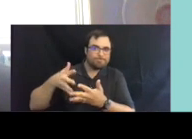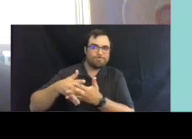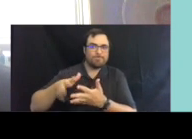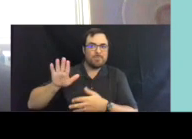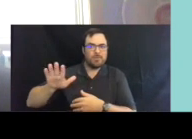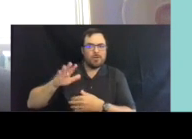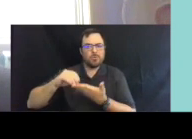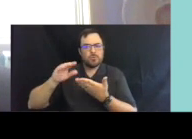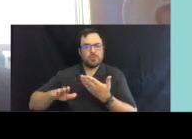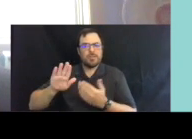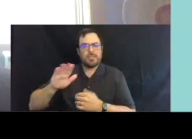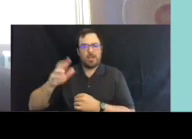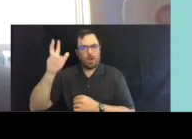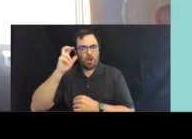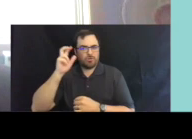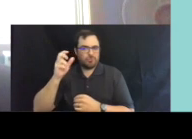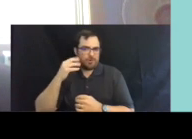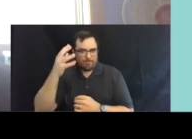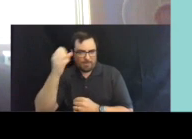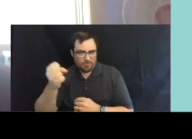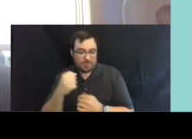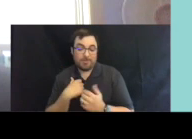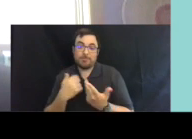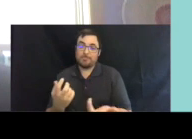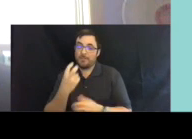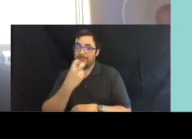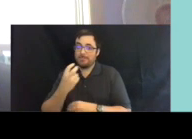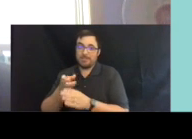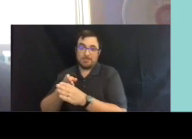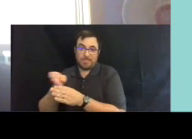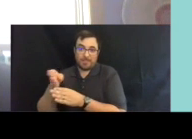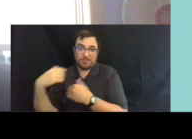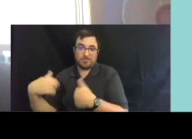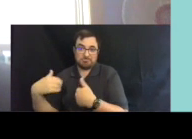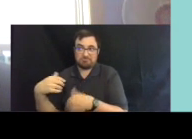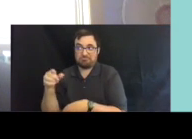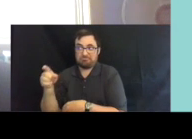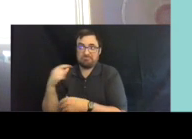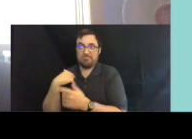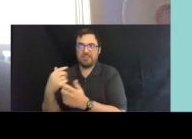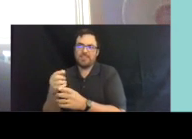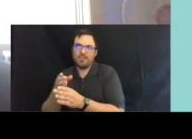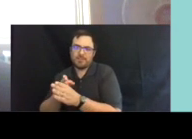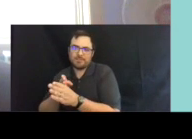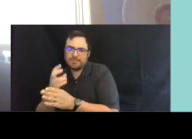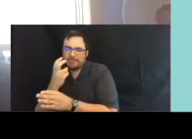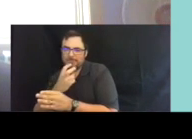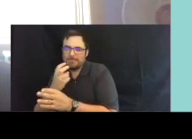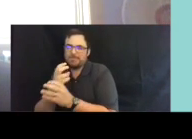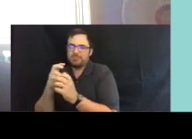for all backing each other up. Of course the speech pathologist can be working at it from very speech probably our tech